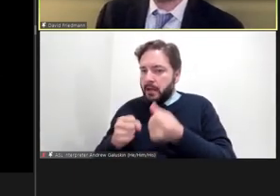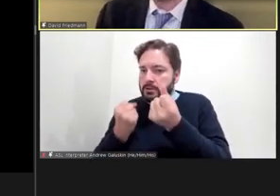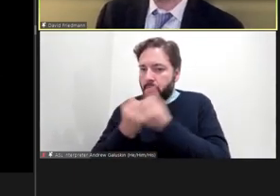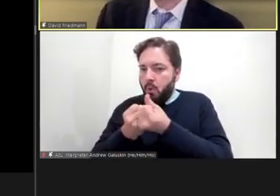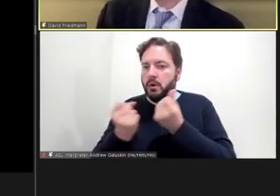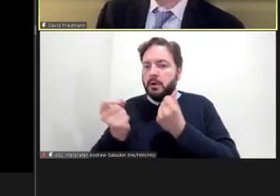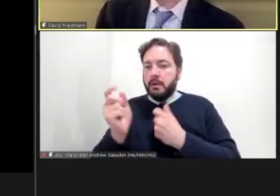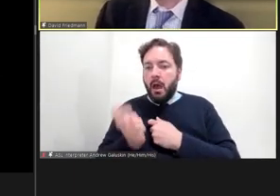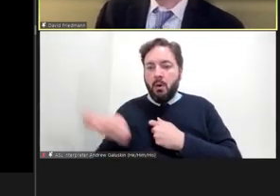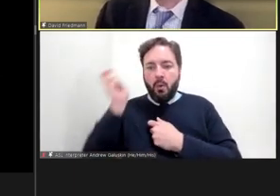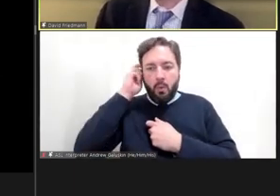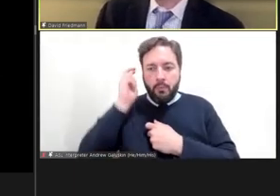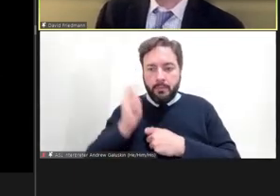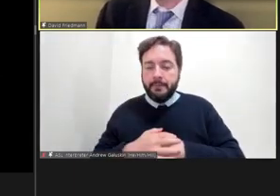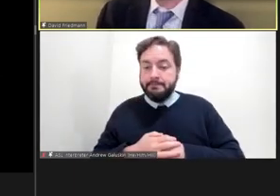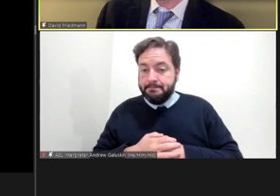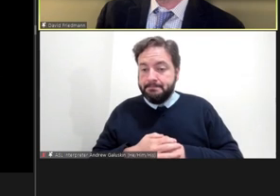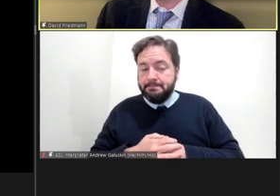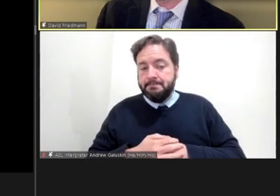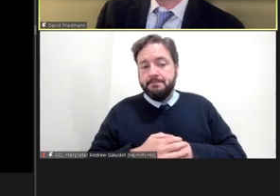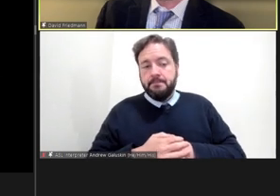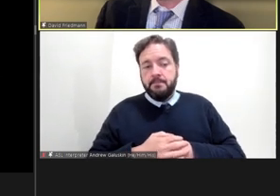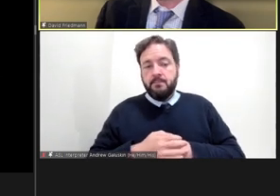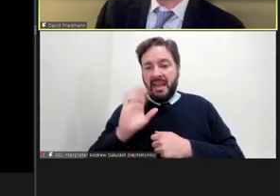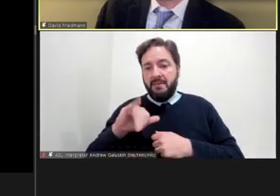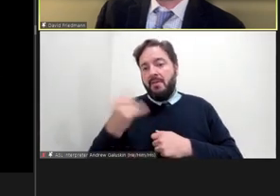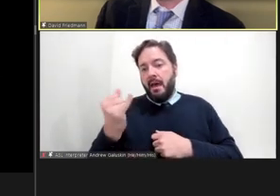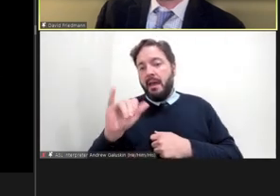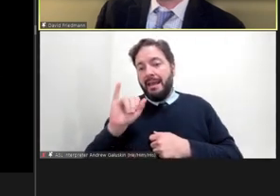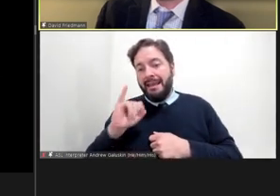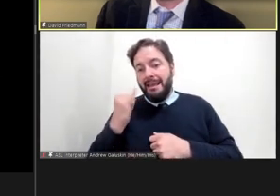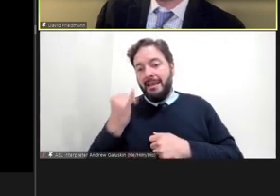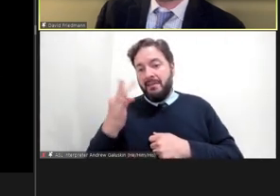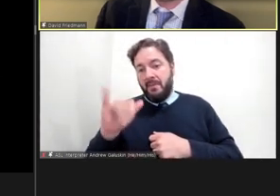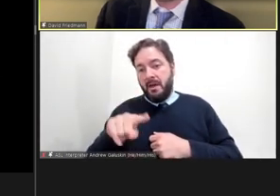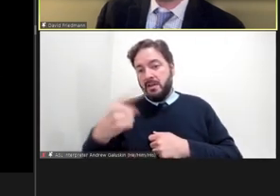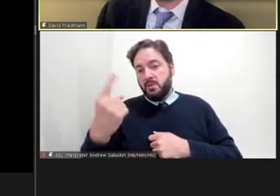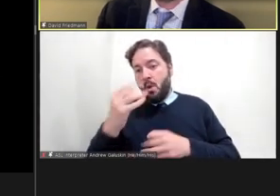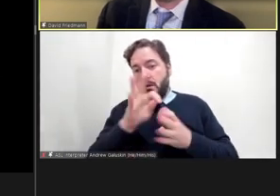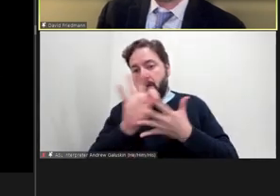if that's being considered. And so... MRIs can be particularly helpful for that.